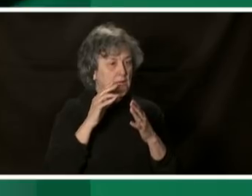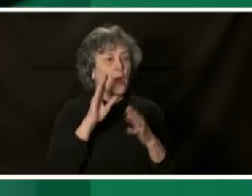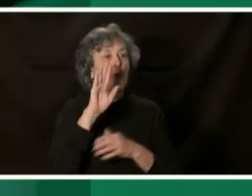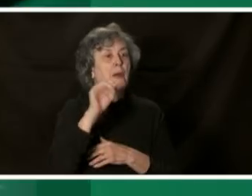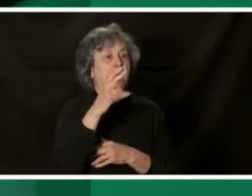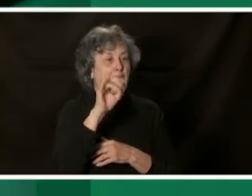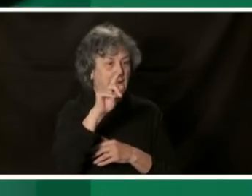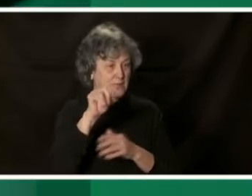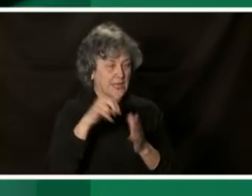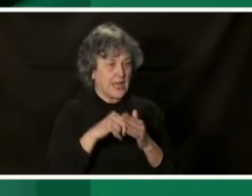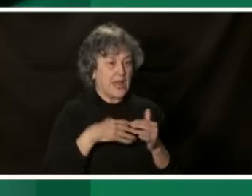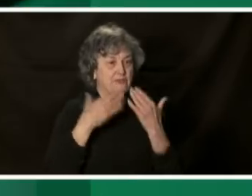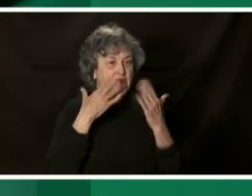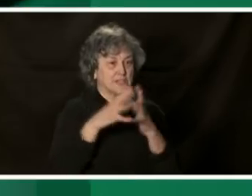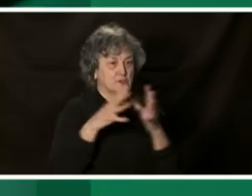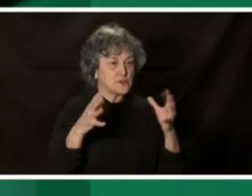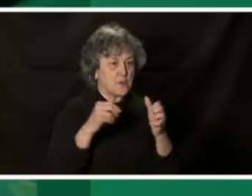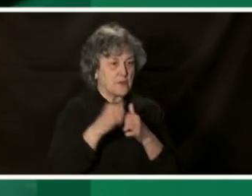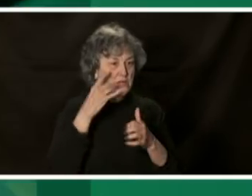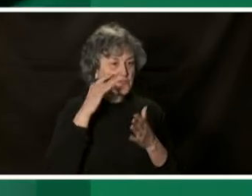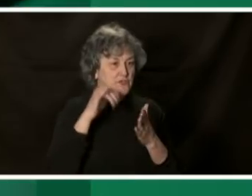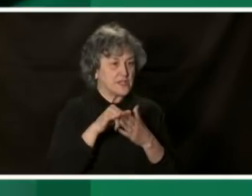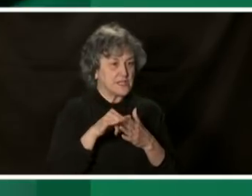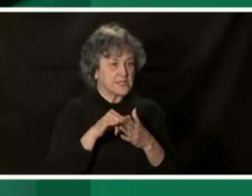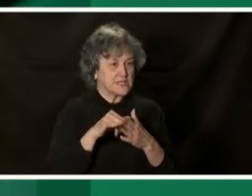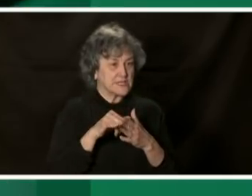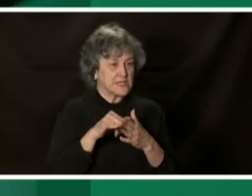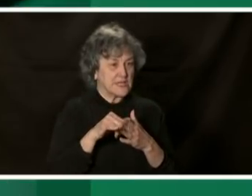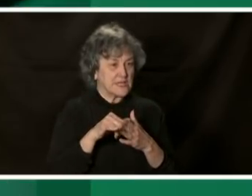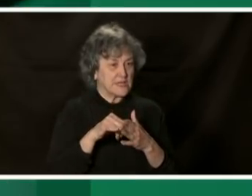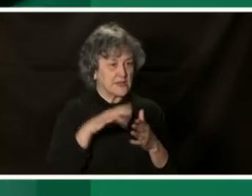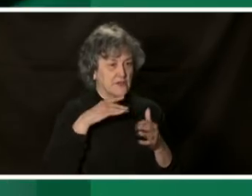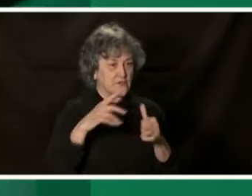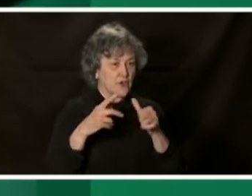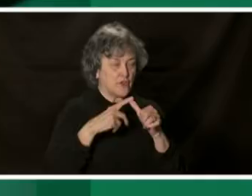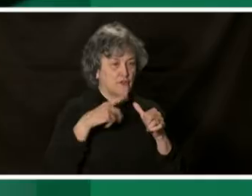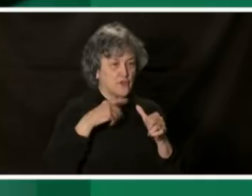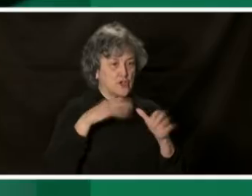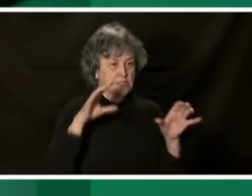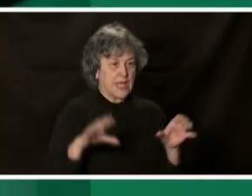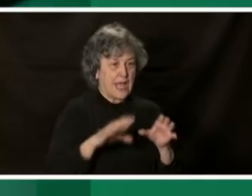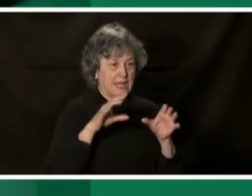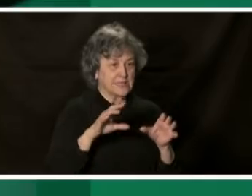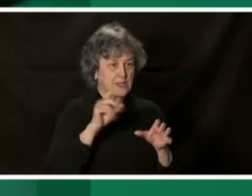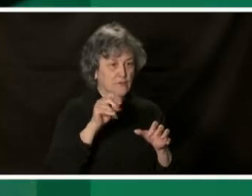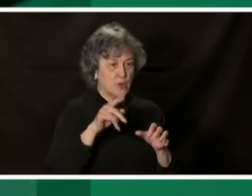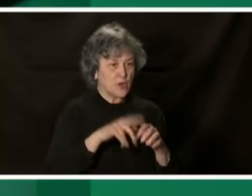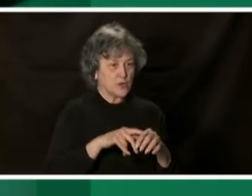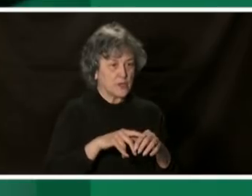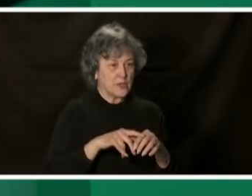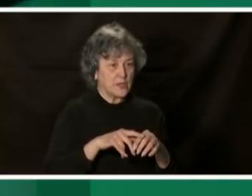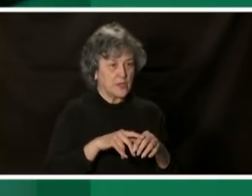THANK YOU SO MUCH TO MY FRIENDS AND FAMILY FOR YOUR SUPPORT THROUGHOUT THE PROGRAM. WE DID IT, GUYS.